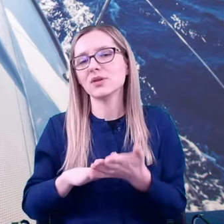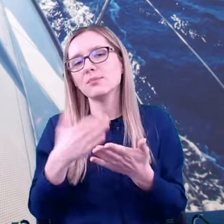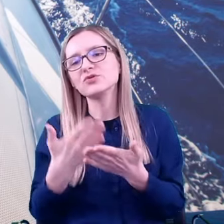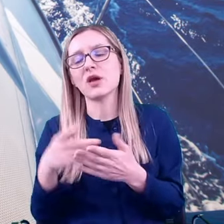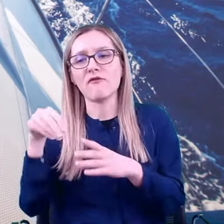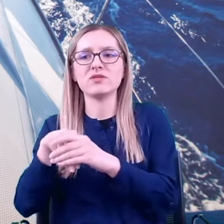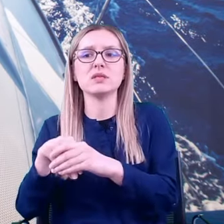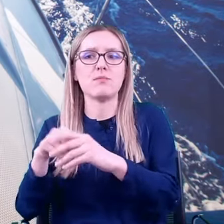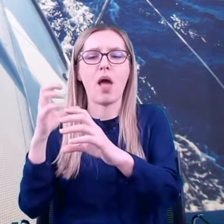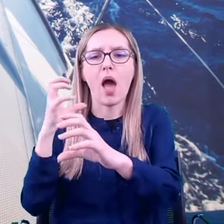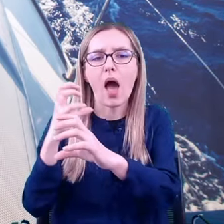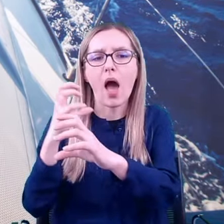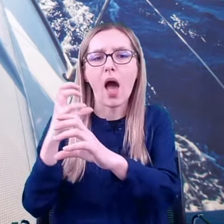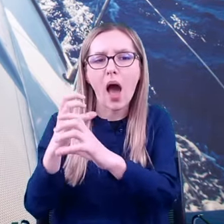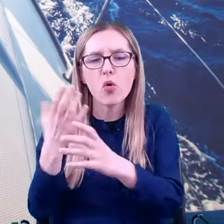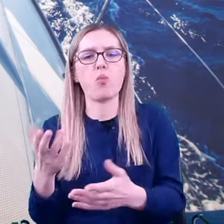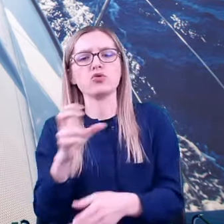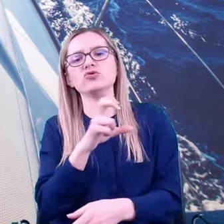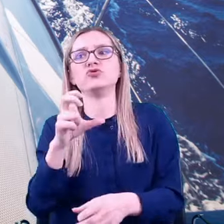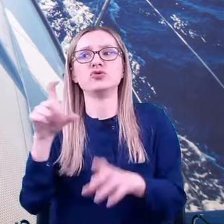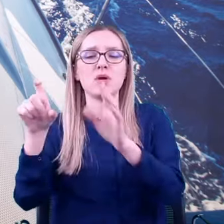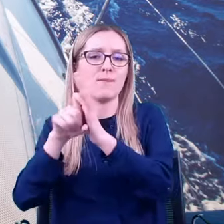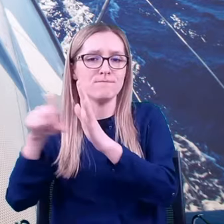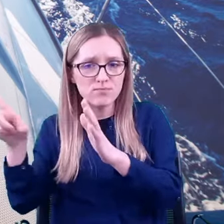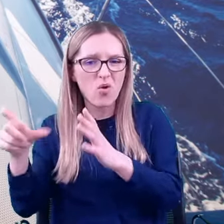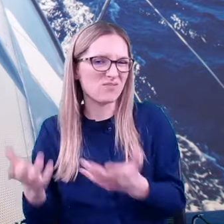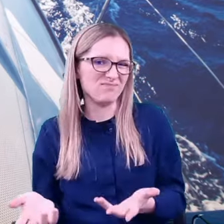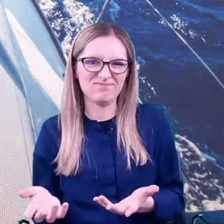or even a building, is a challenge.